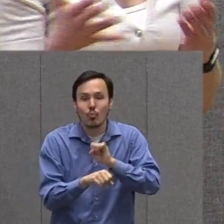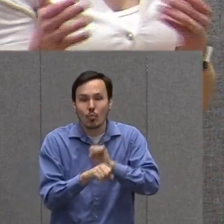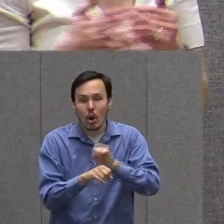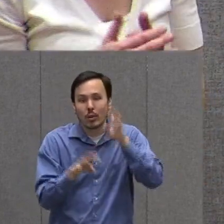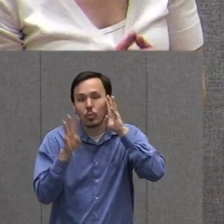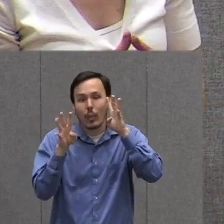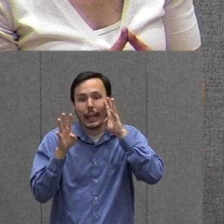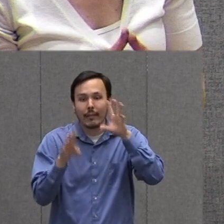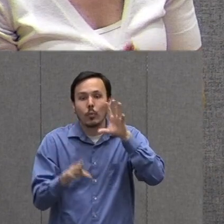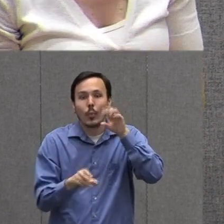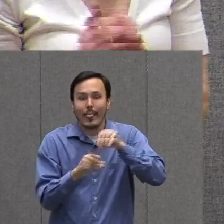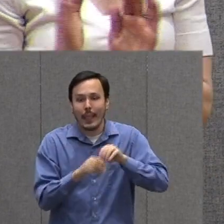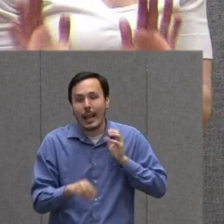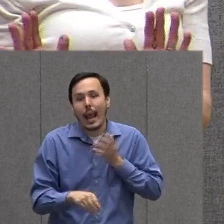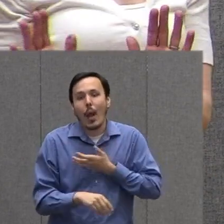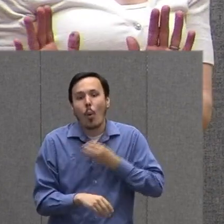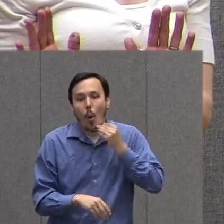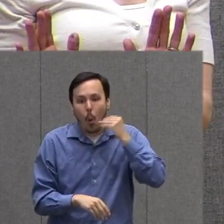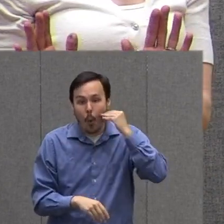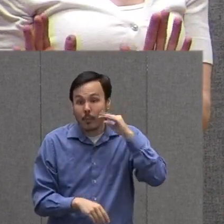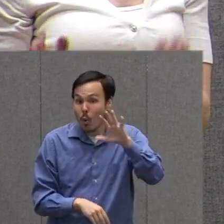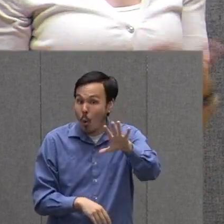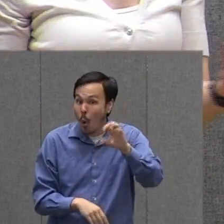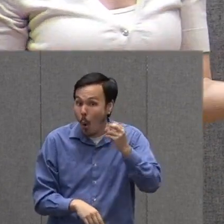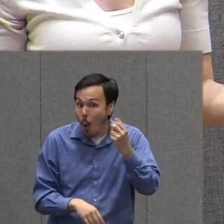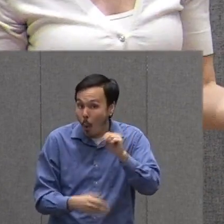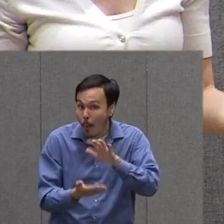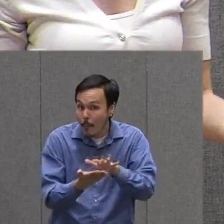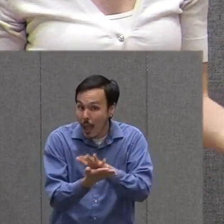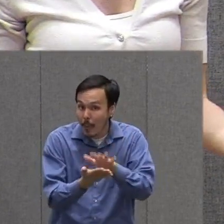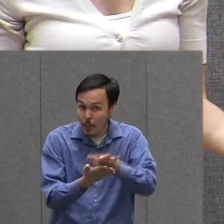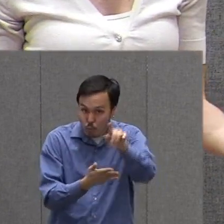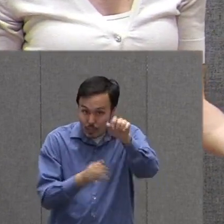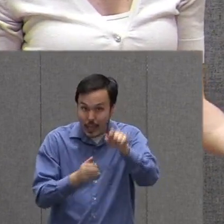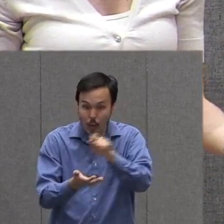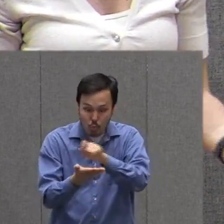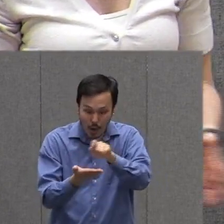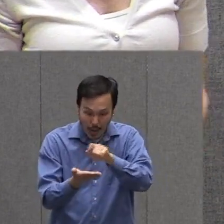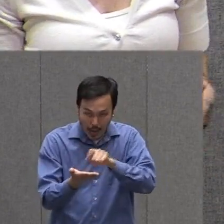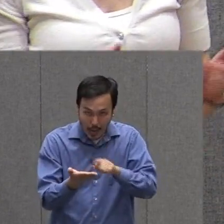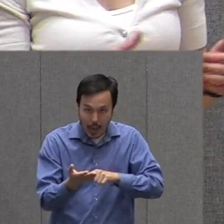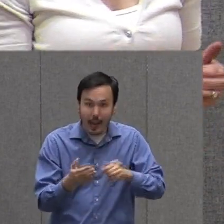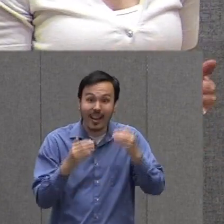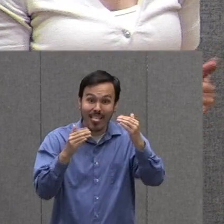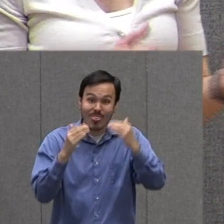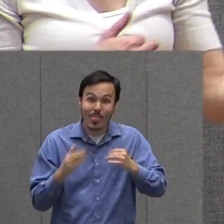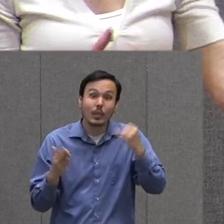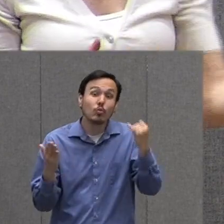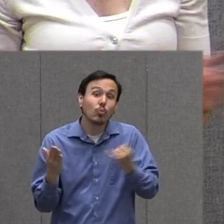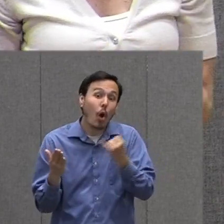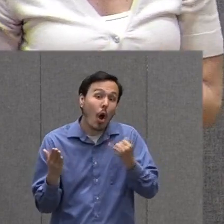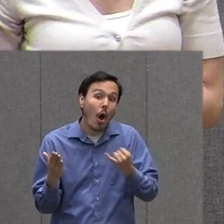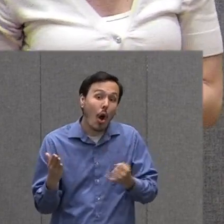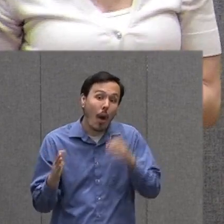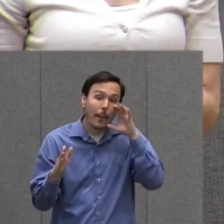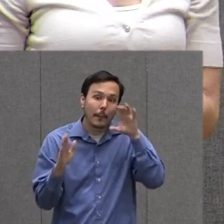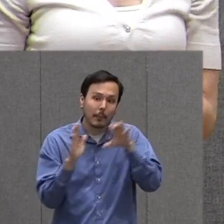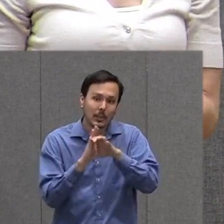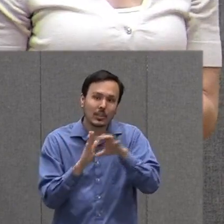You can write that down on your own piece of paper and then add a drawing to it, and this can help build into your writing skills.